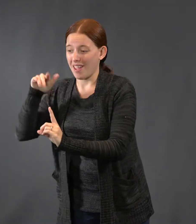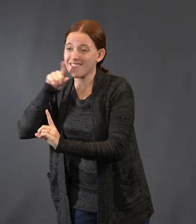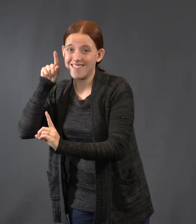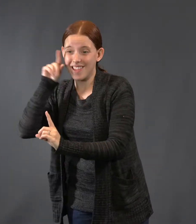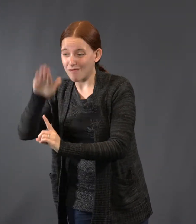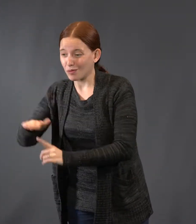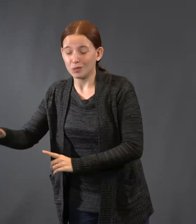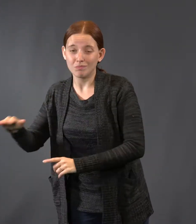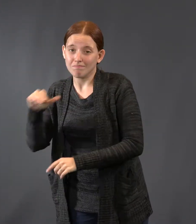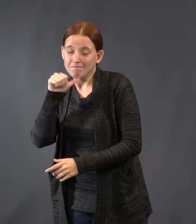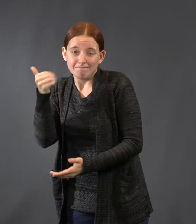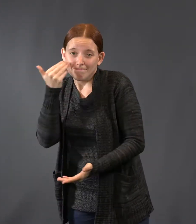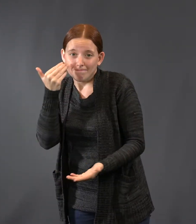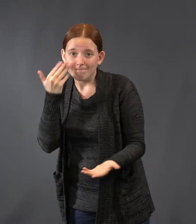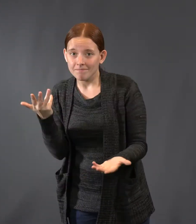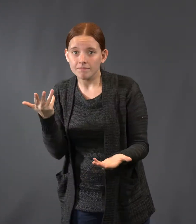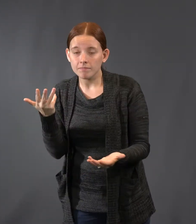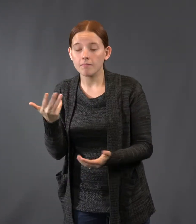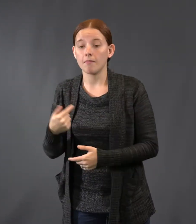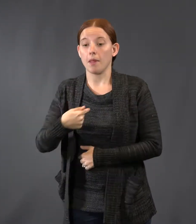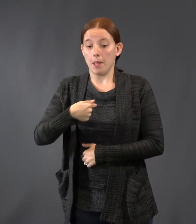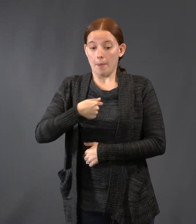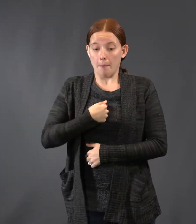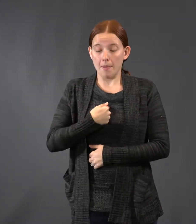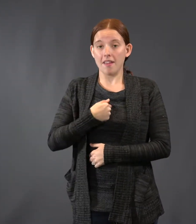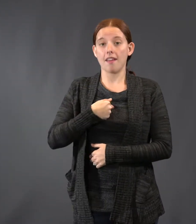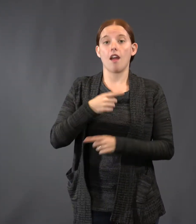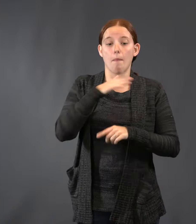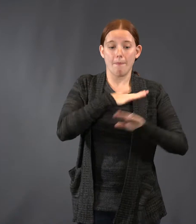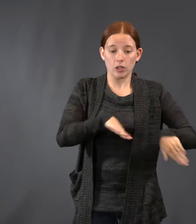overall services provided to my deaf child.